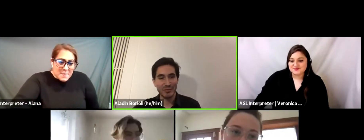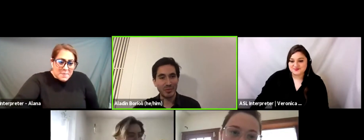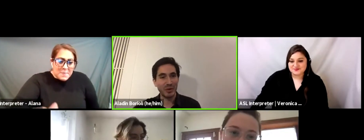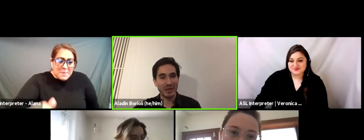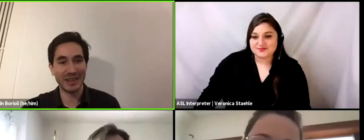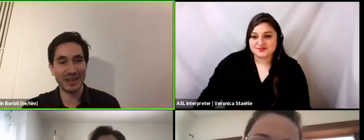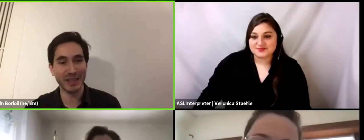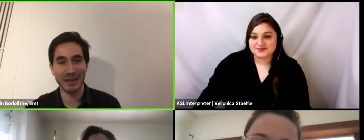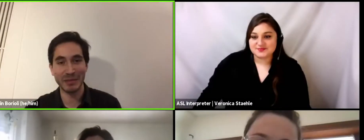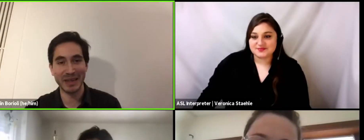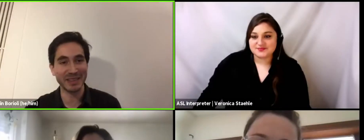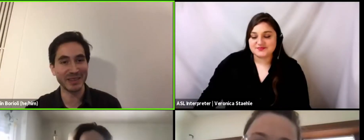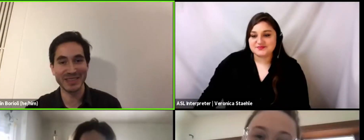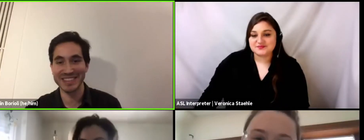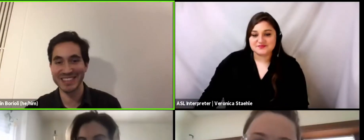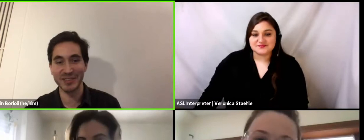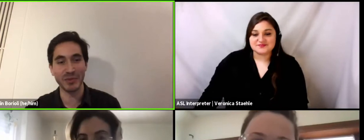probably out of time. I don't know. Did someone